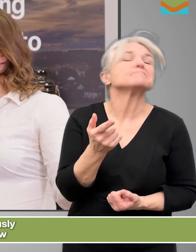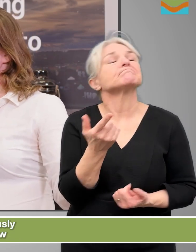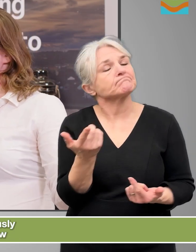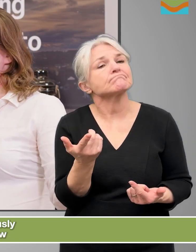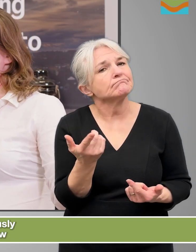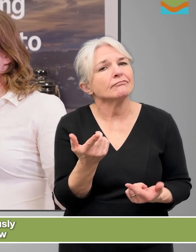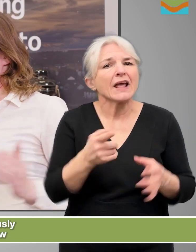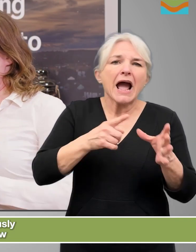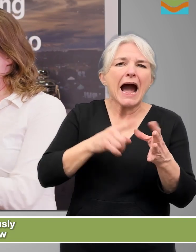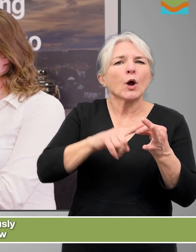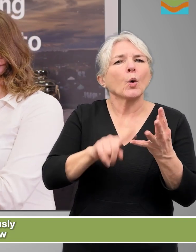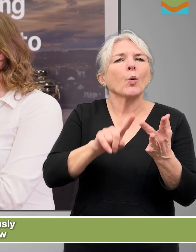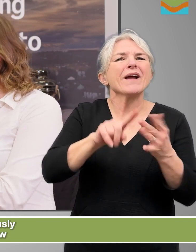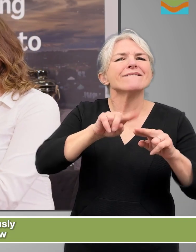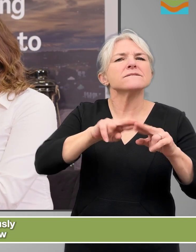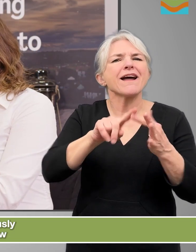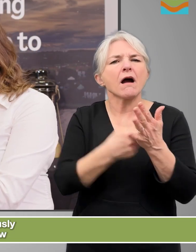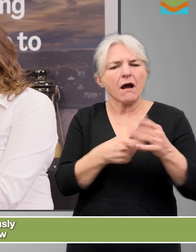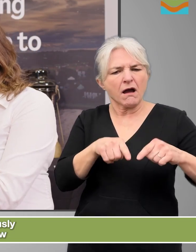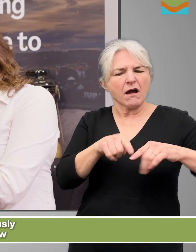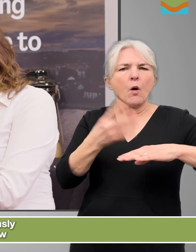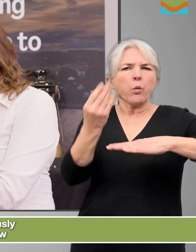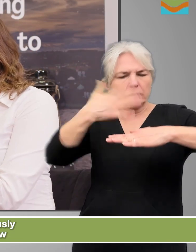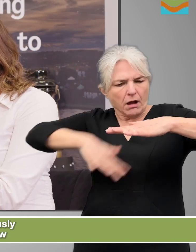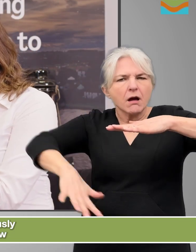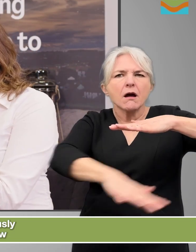And the first step is obviously the management and how